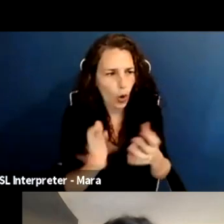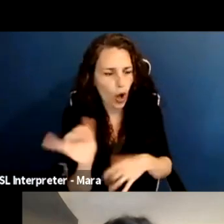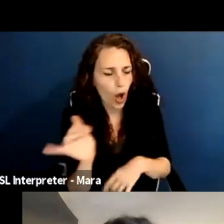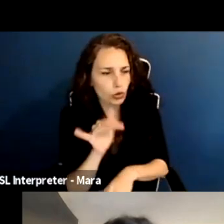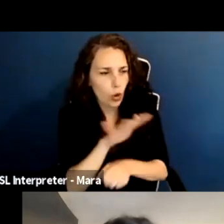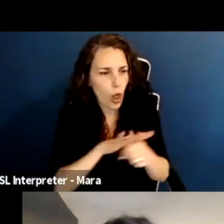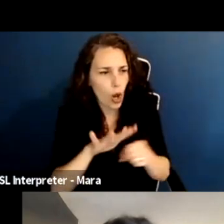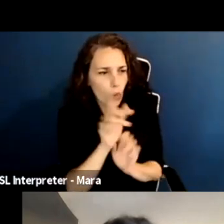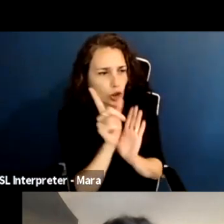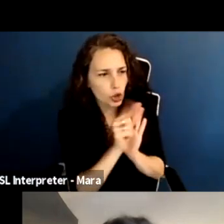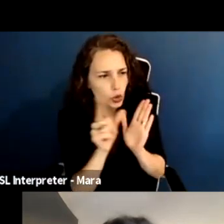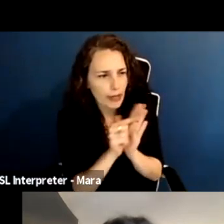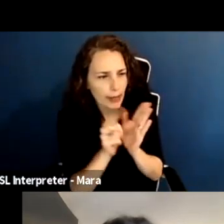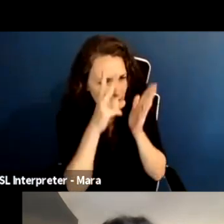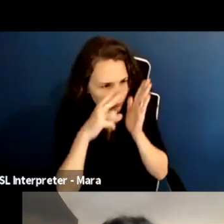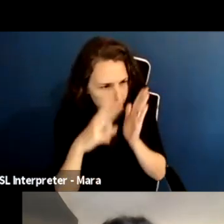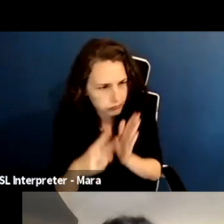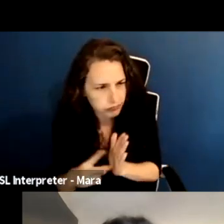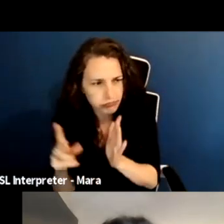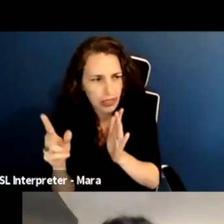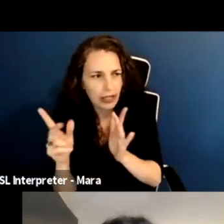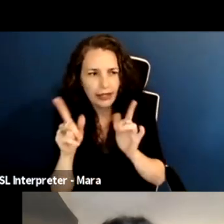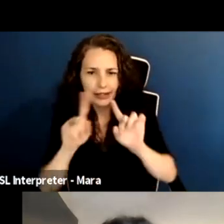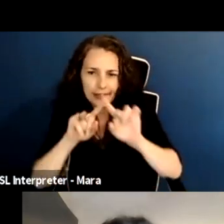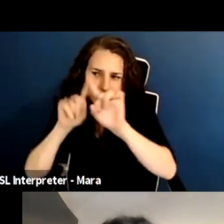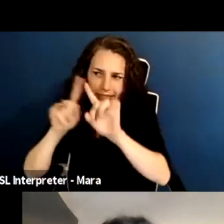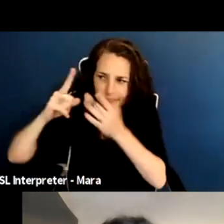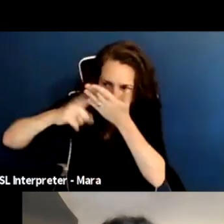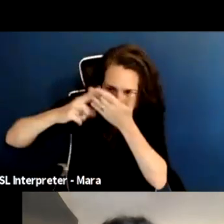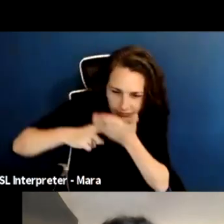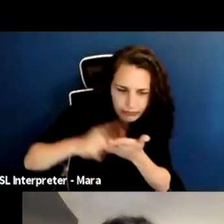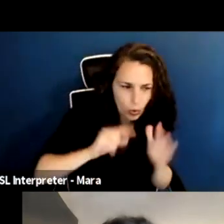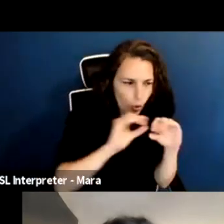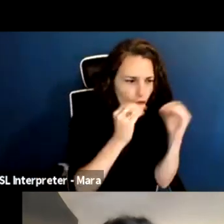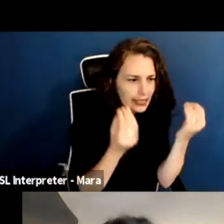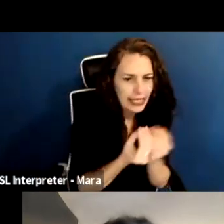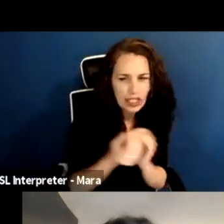We had looked into organizations, into policies and politics